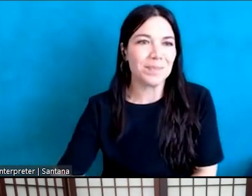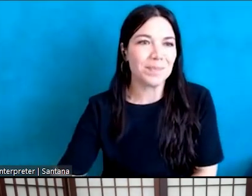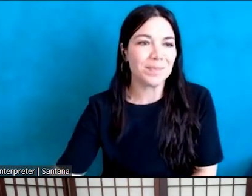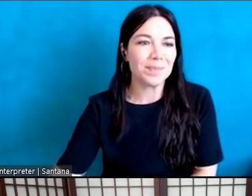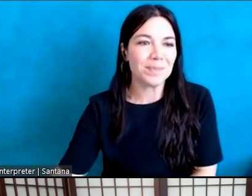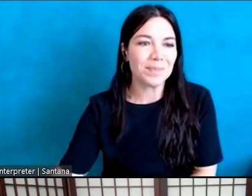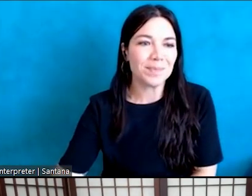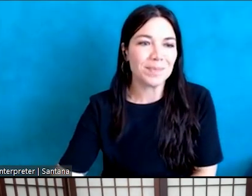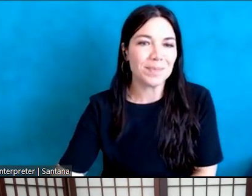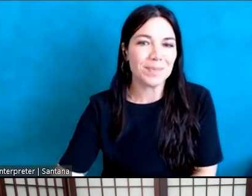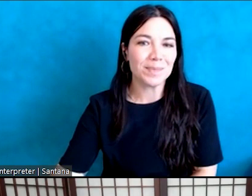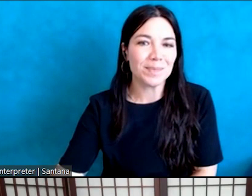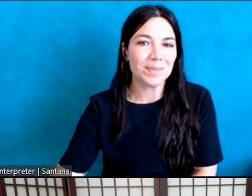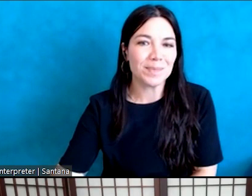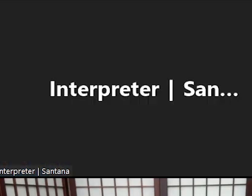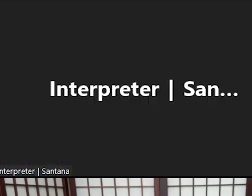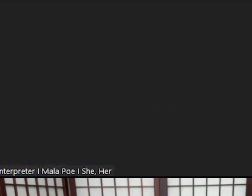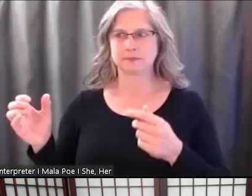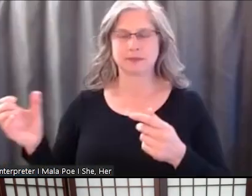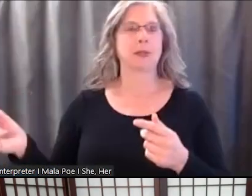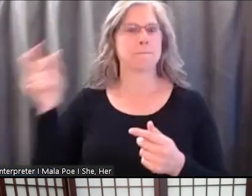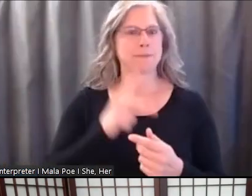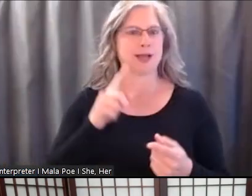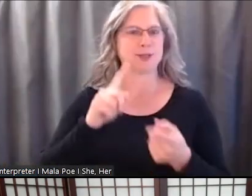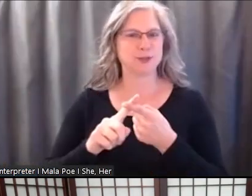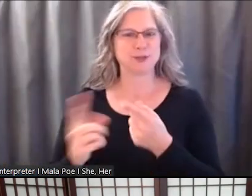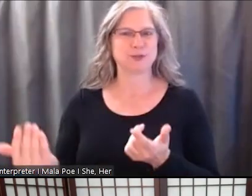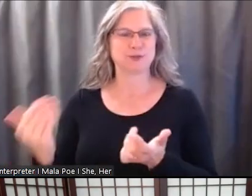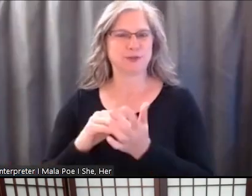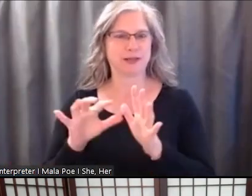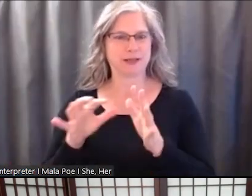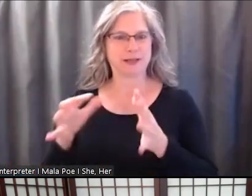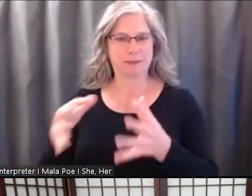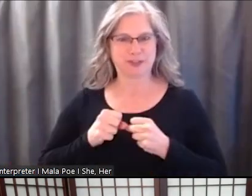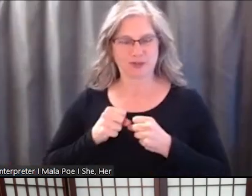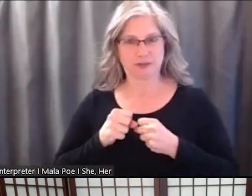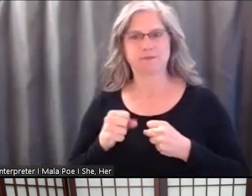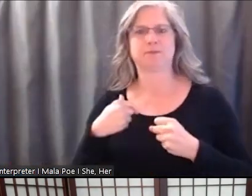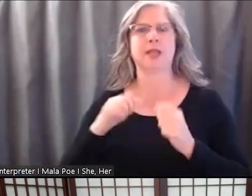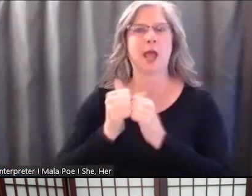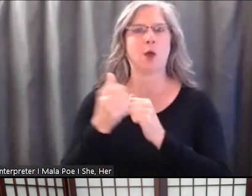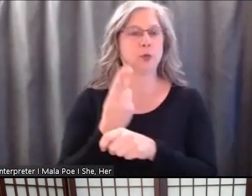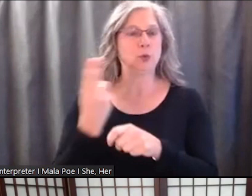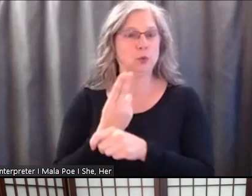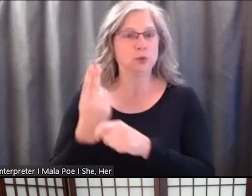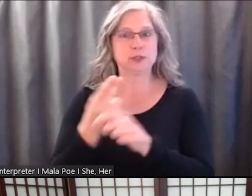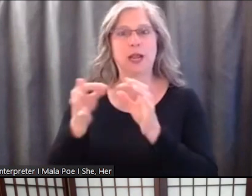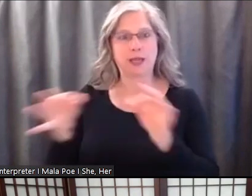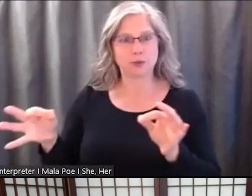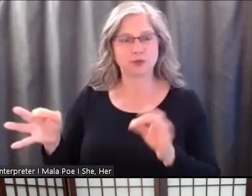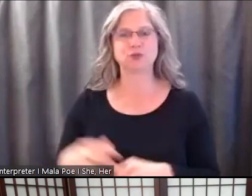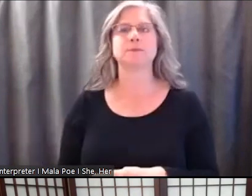note that it's important to recognize and valorize diverse ways of using language. Diverse ways of being a language user, if you will.